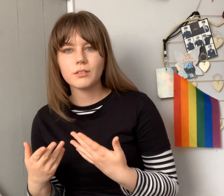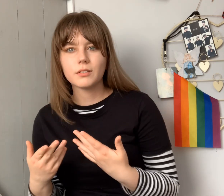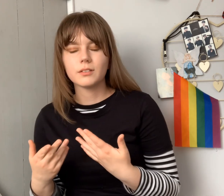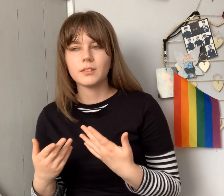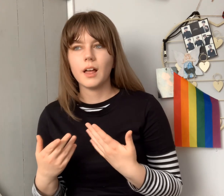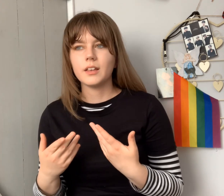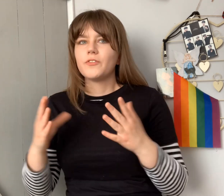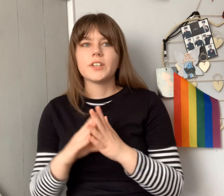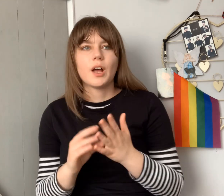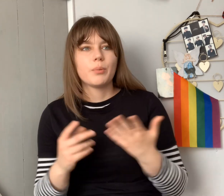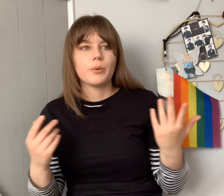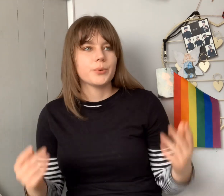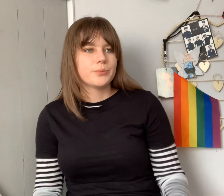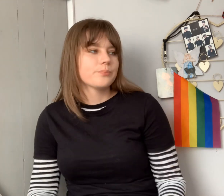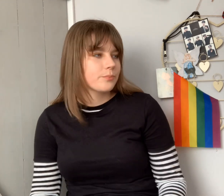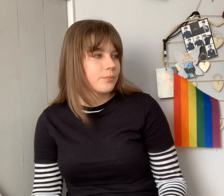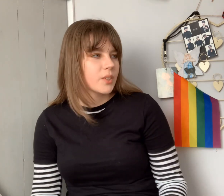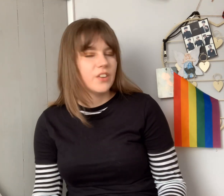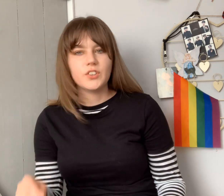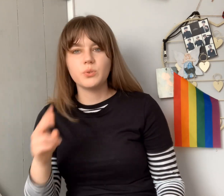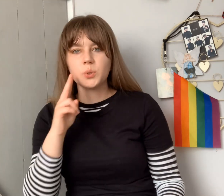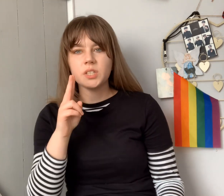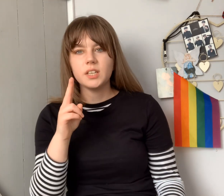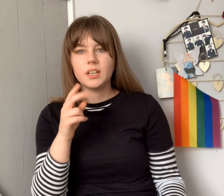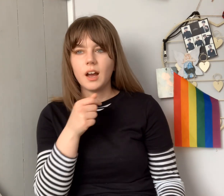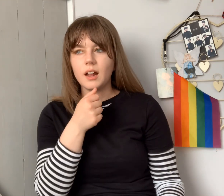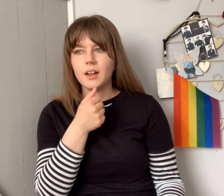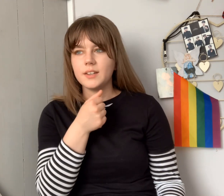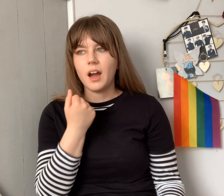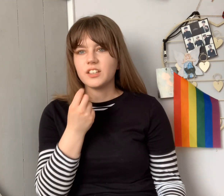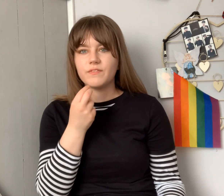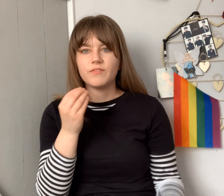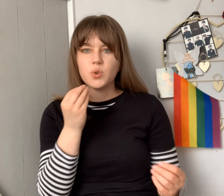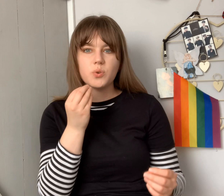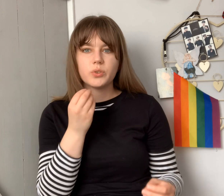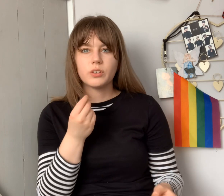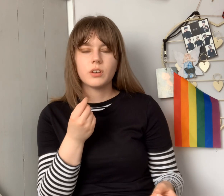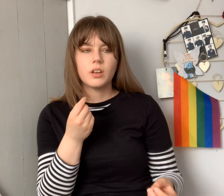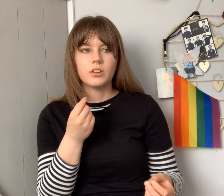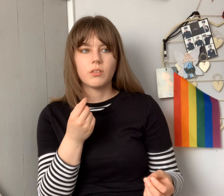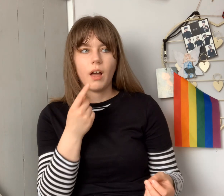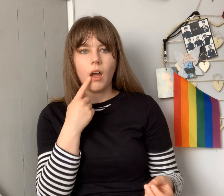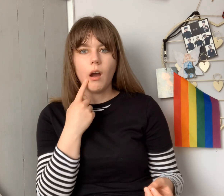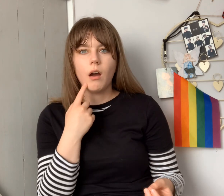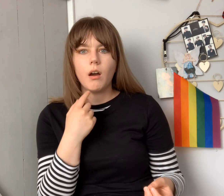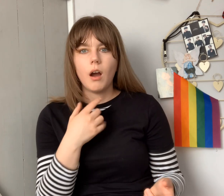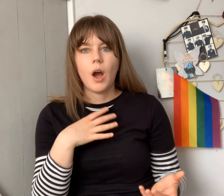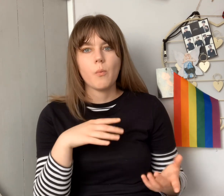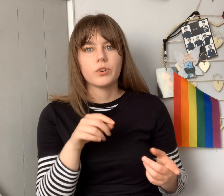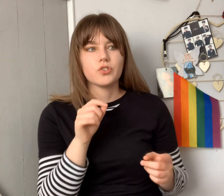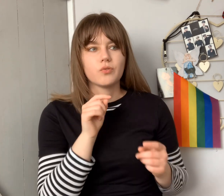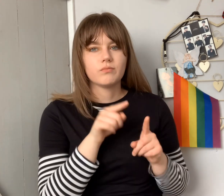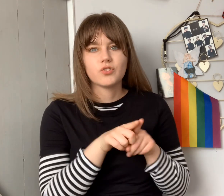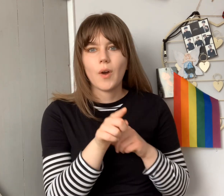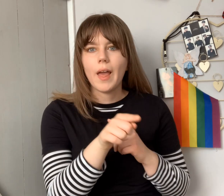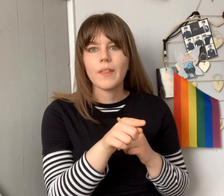for example, if you see a nice food you're like 'I want to try that'